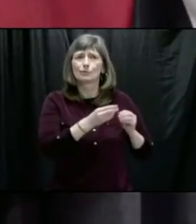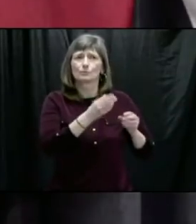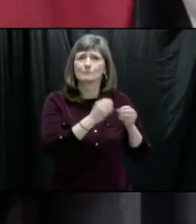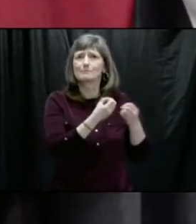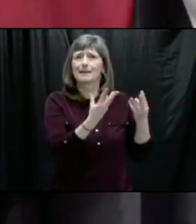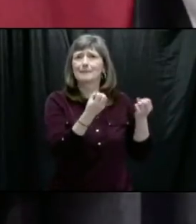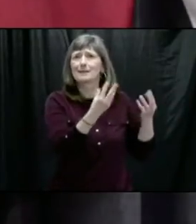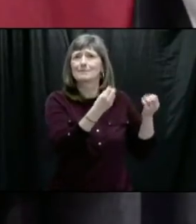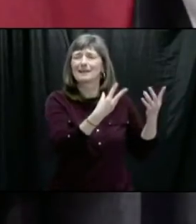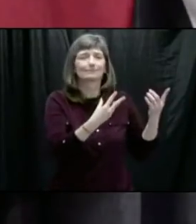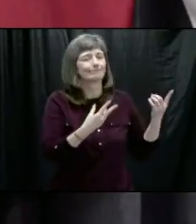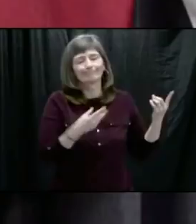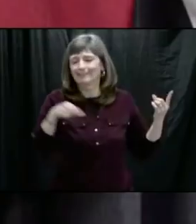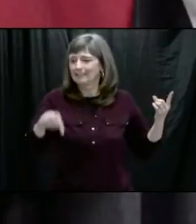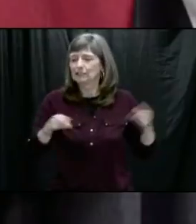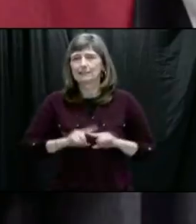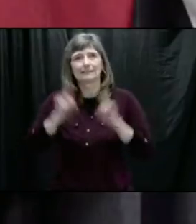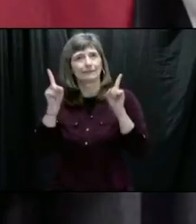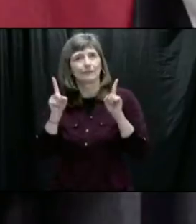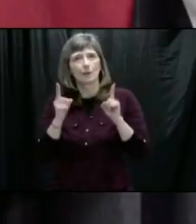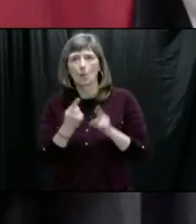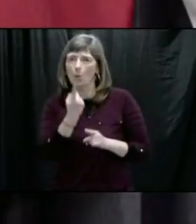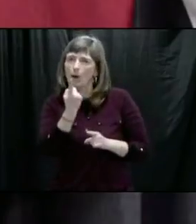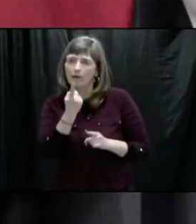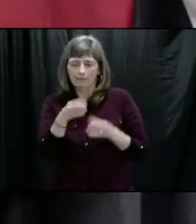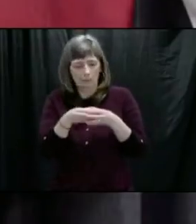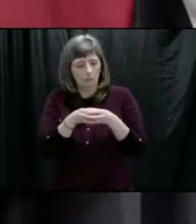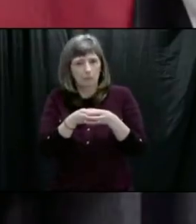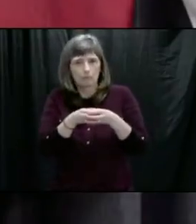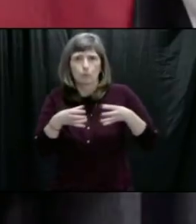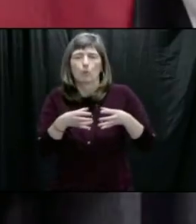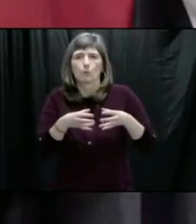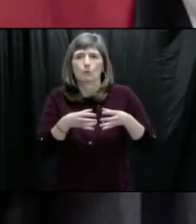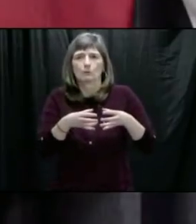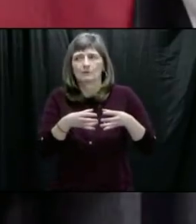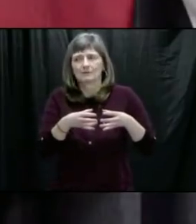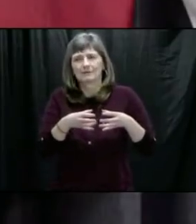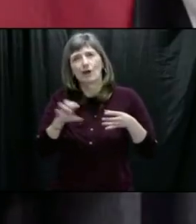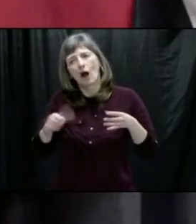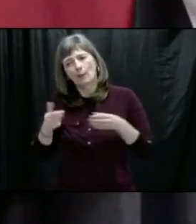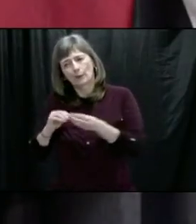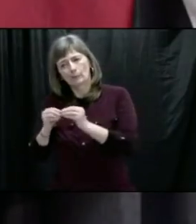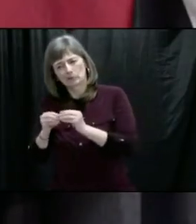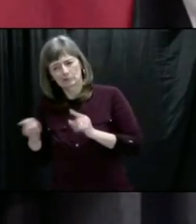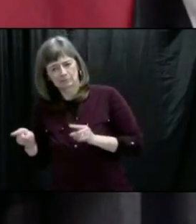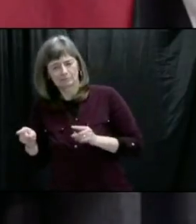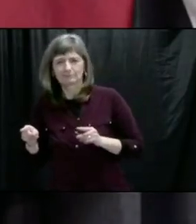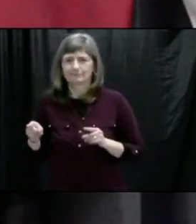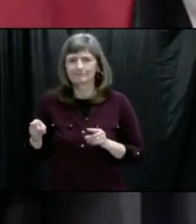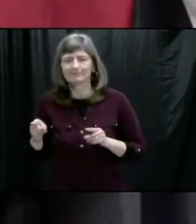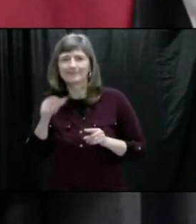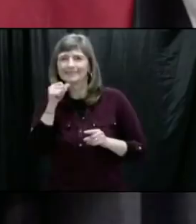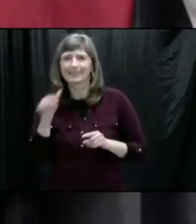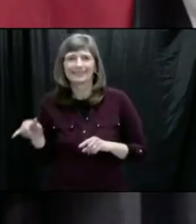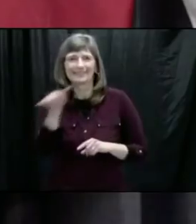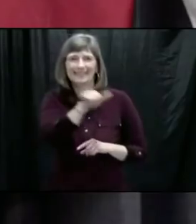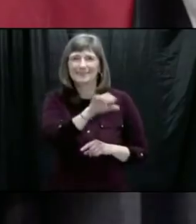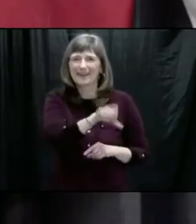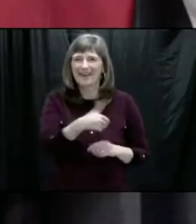OTHER TERRITORIES AND PROVINCES. WE HAVE THAT ONE BIG LOCALIZED